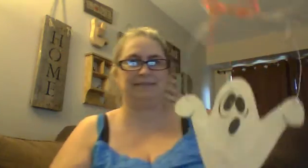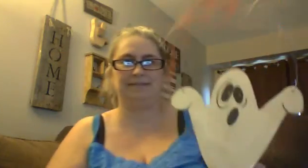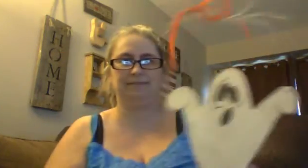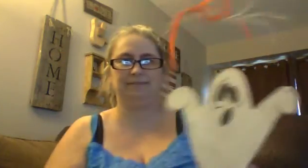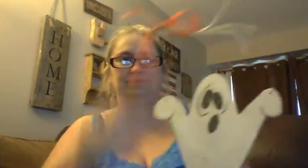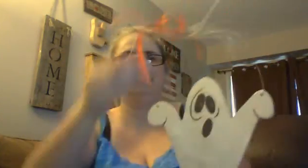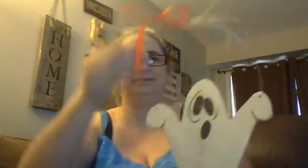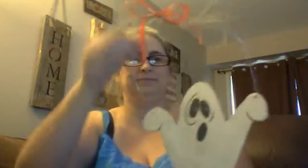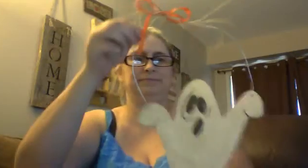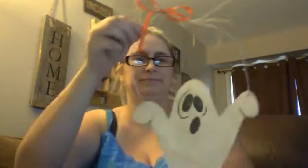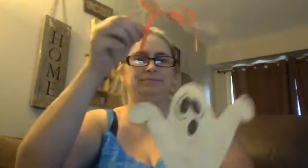Start with Ghost Hanging.